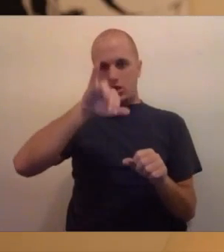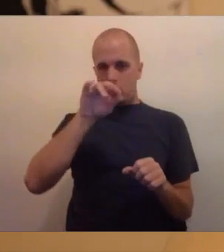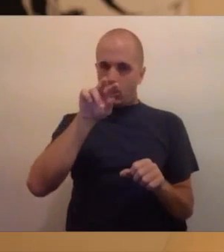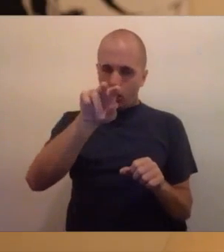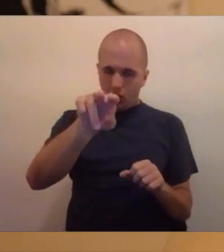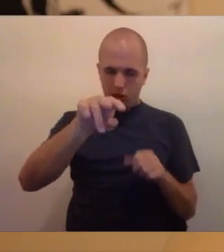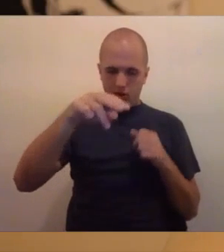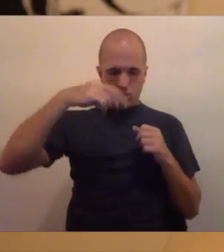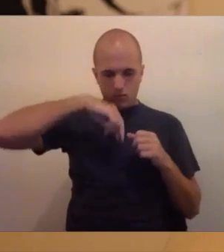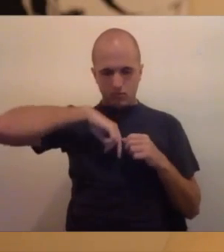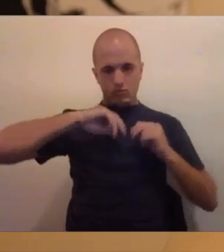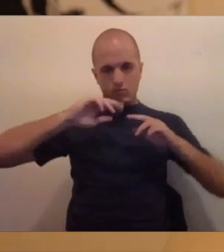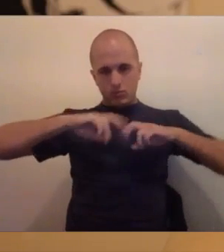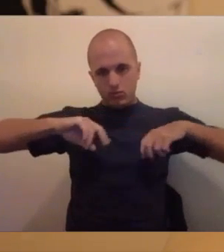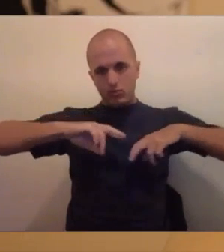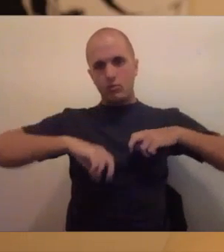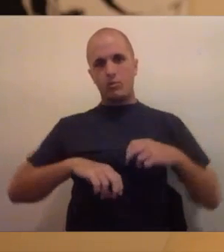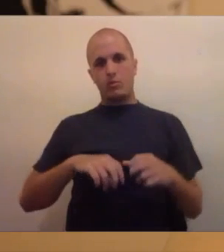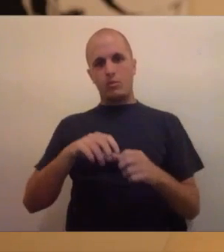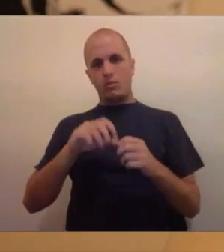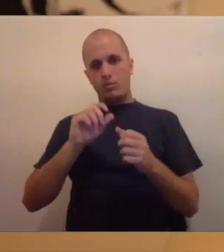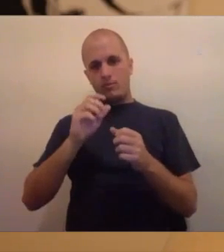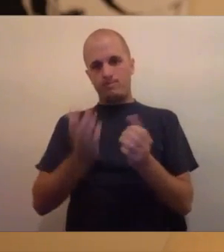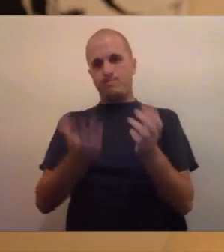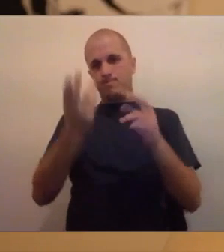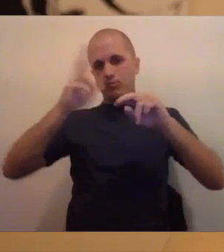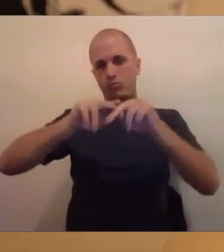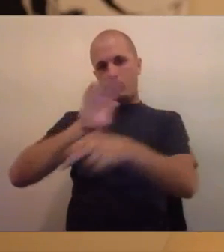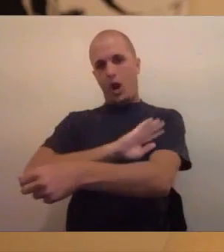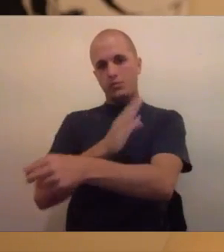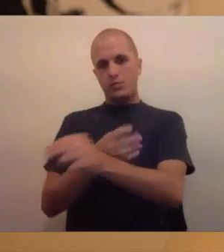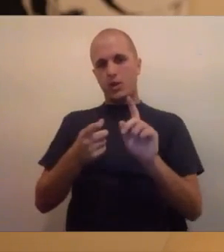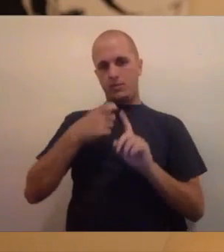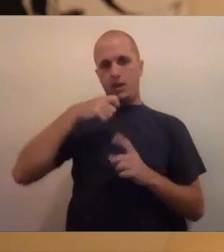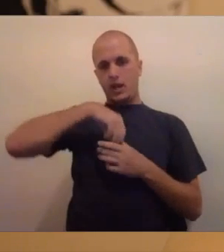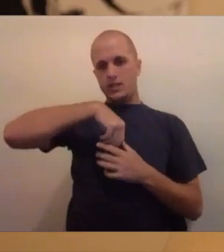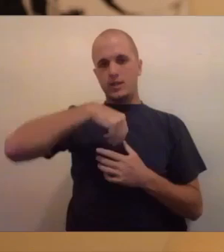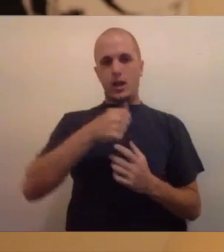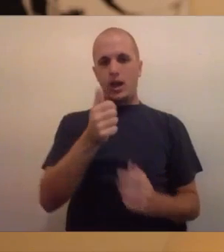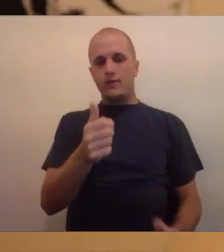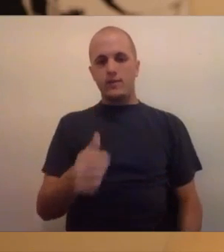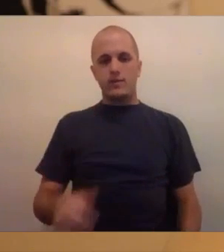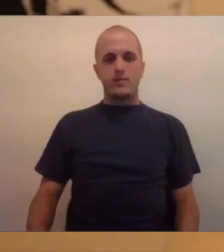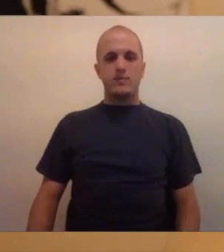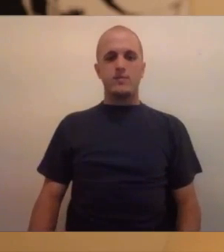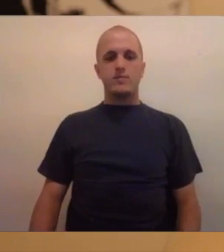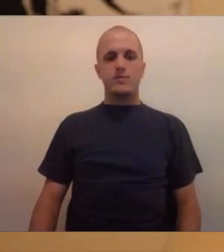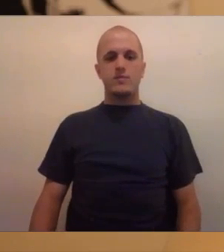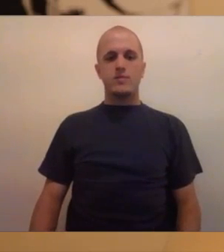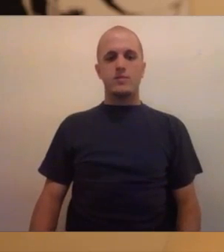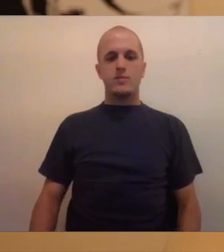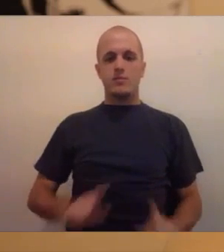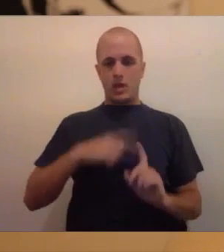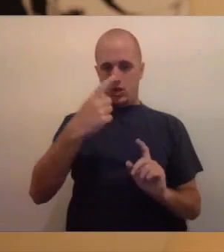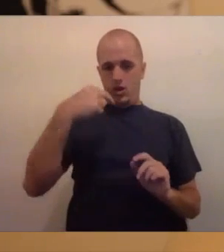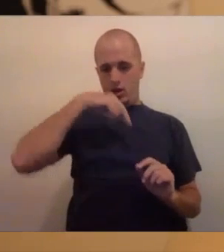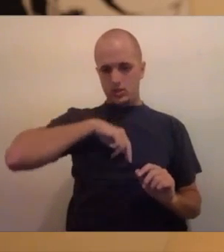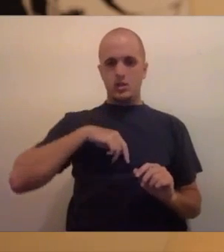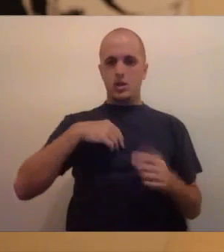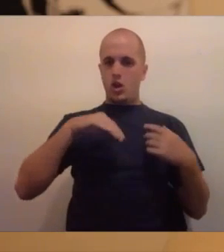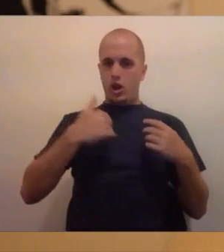Look within you. That is the most difficult thing to do. Spirituality is like that.